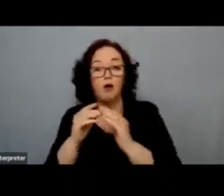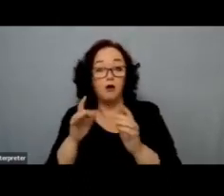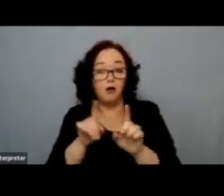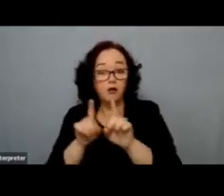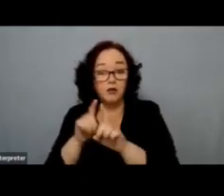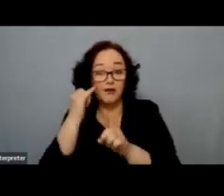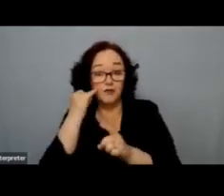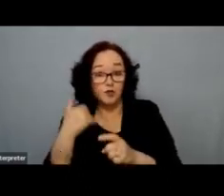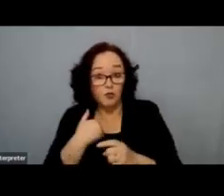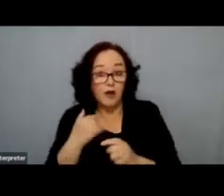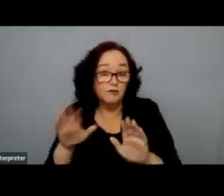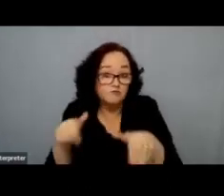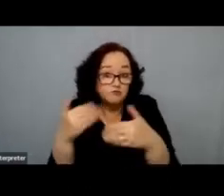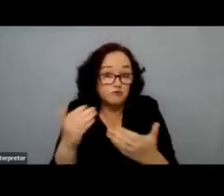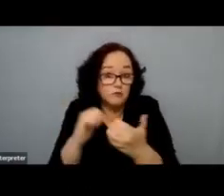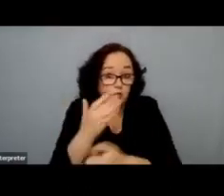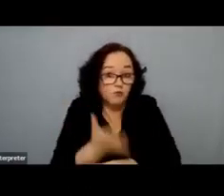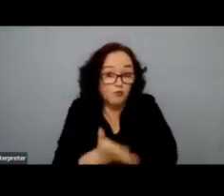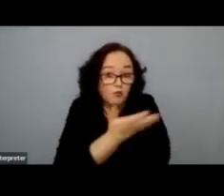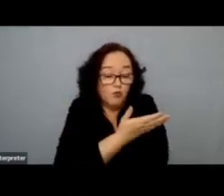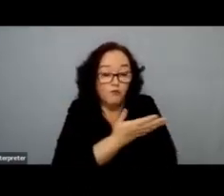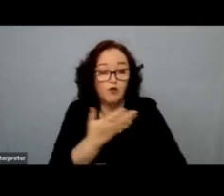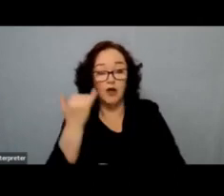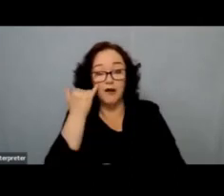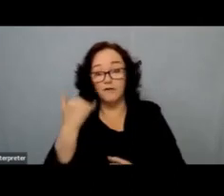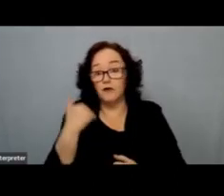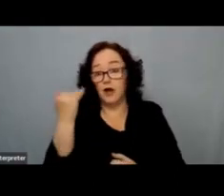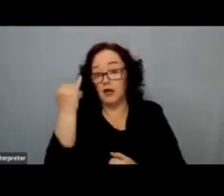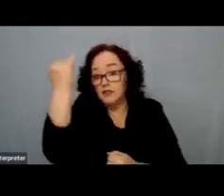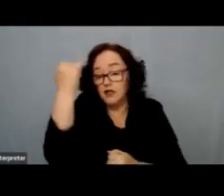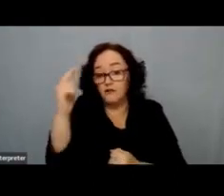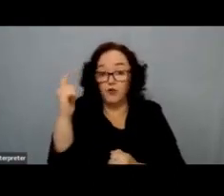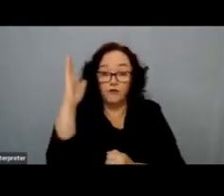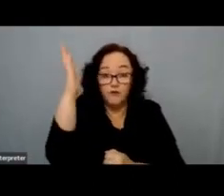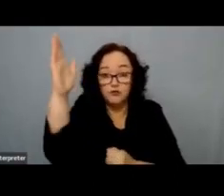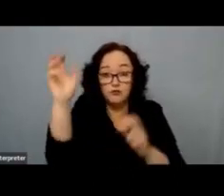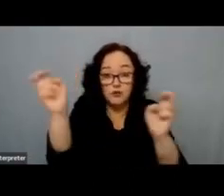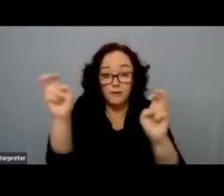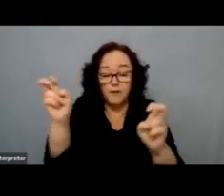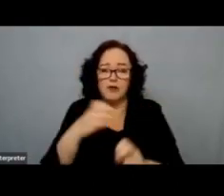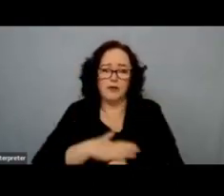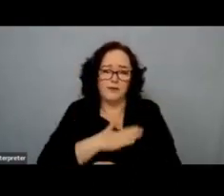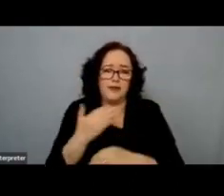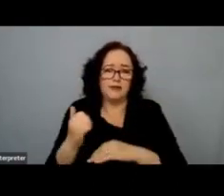webinars, or if you have an idea or requests for future topics, please send us a note in the email address is